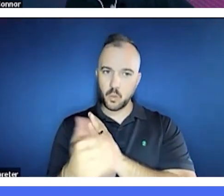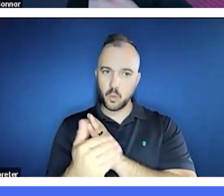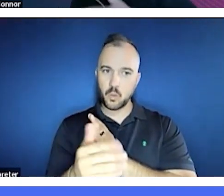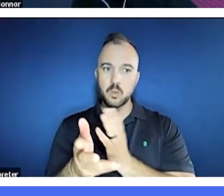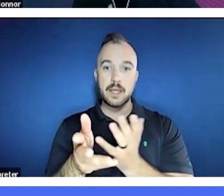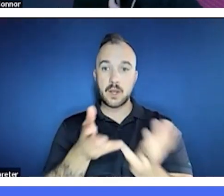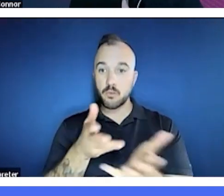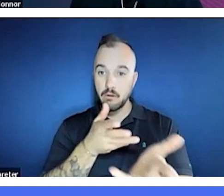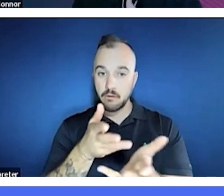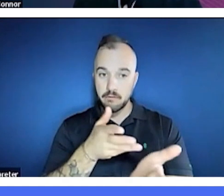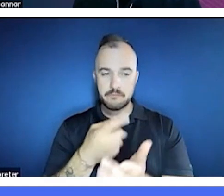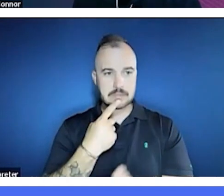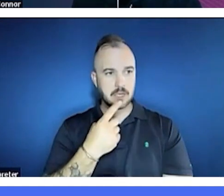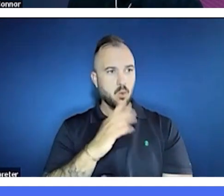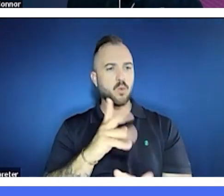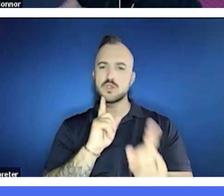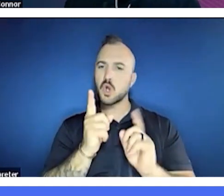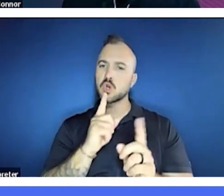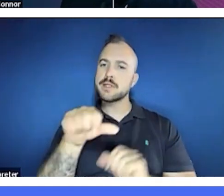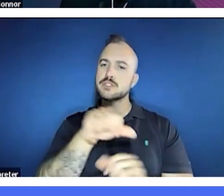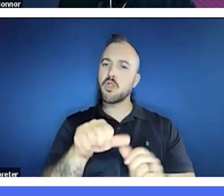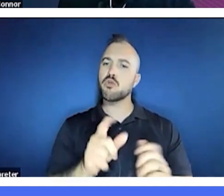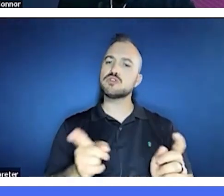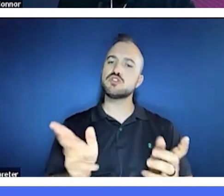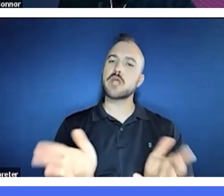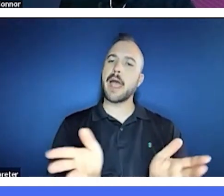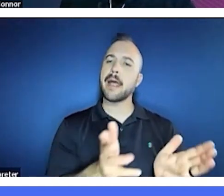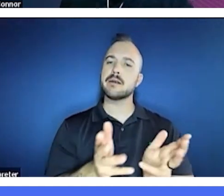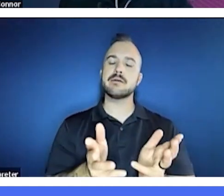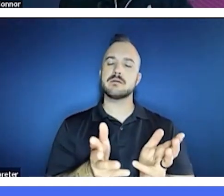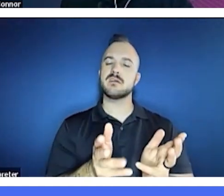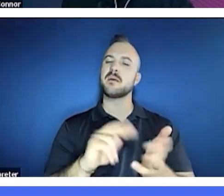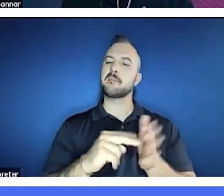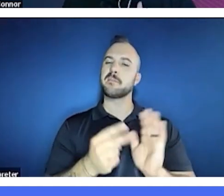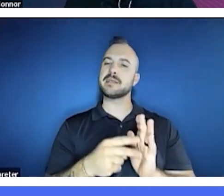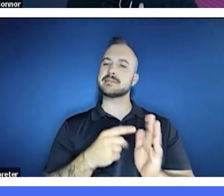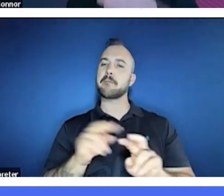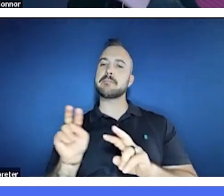by saying, "Hey, talk to each other in the chat. I'm keeping an eye on it, but at the same time, I want you